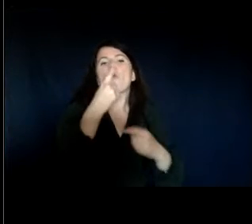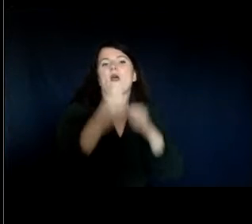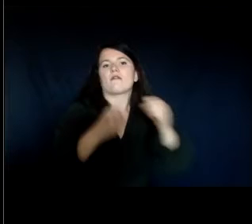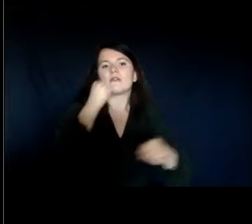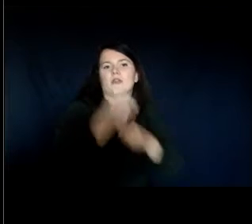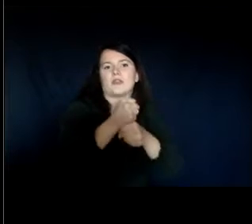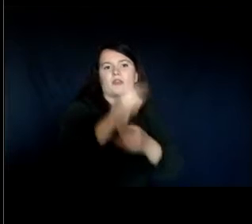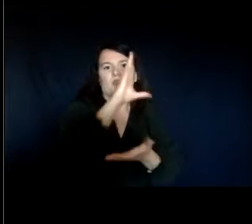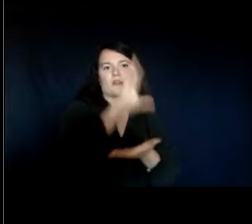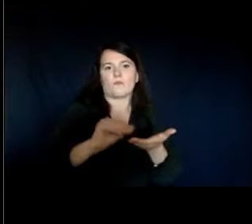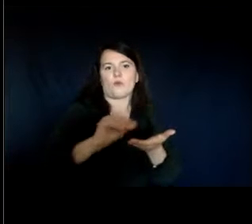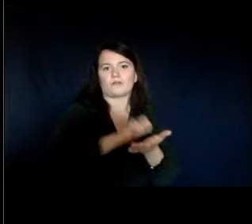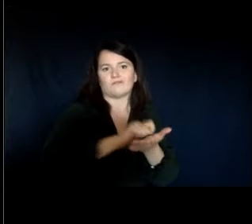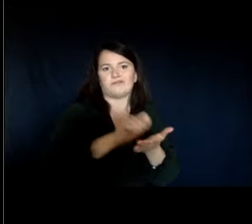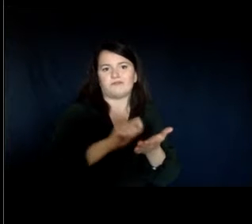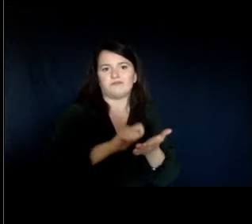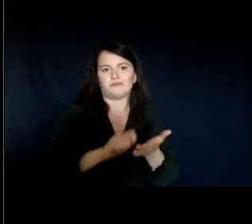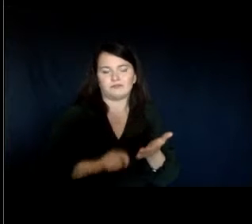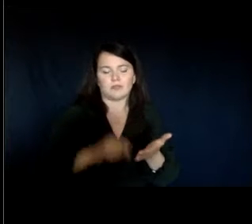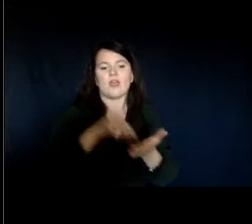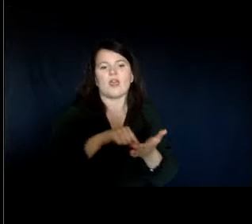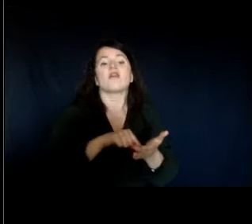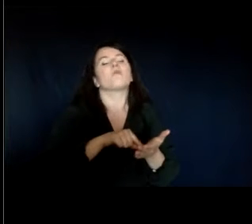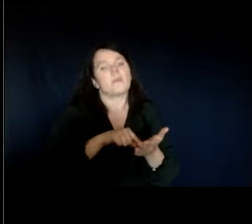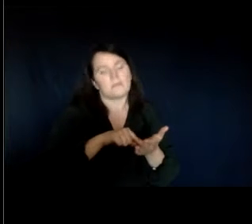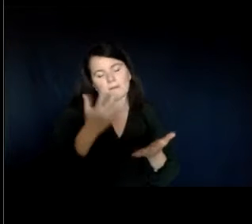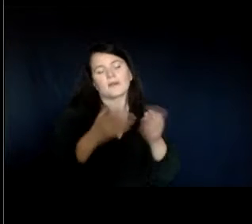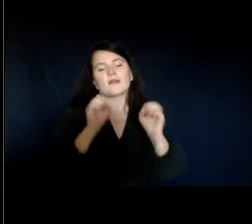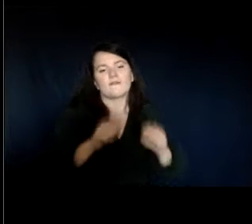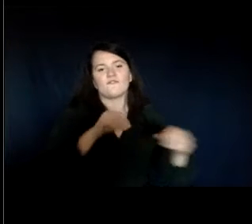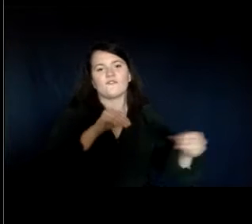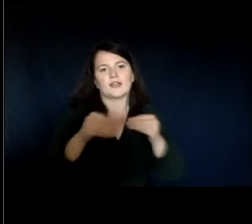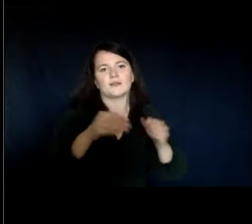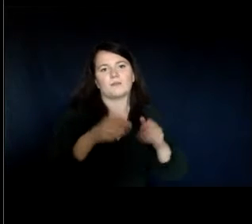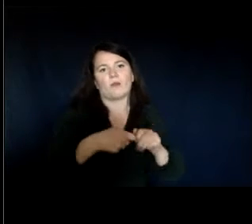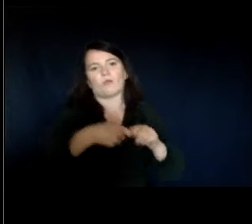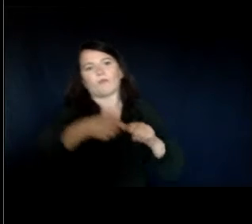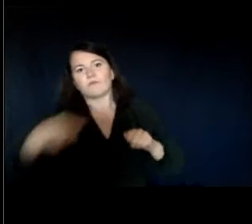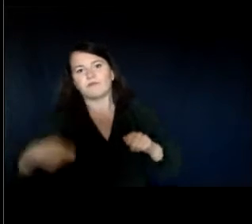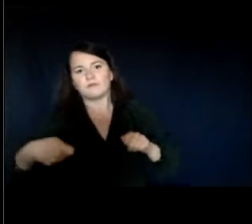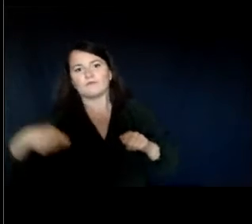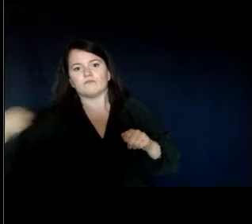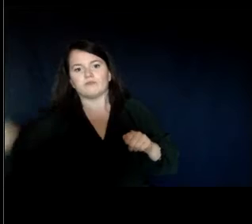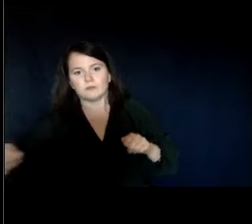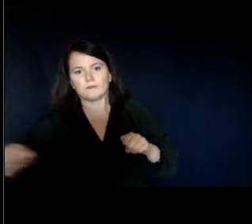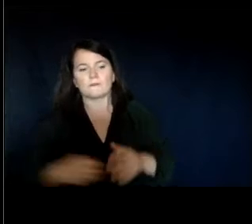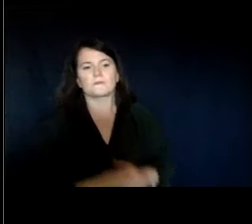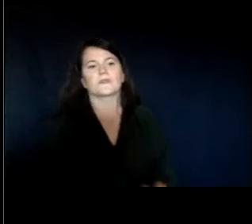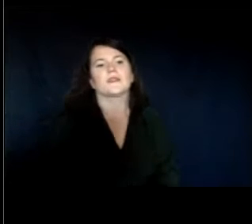And also, co-financing up to 100% upon Member States' requests.